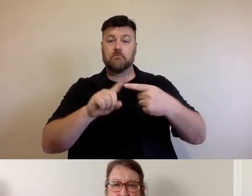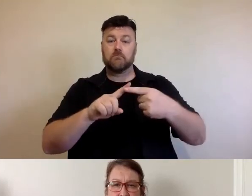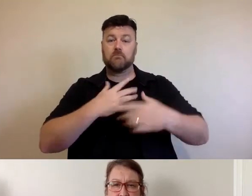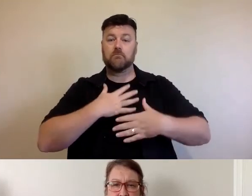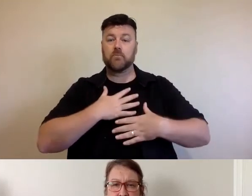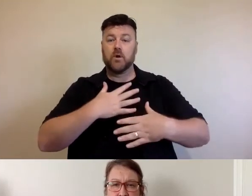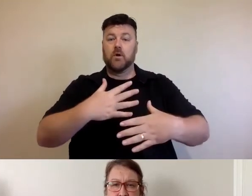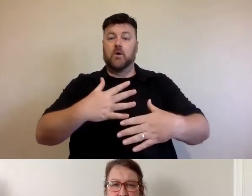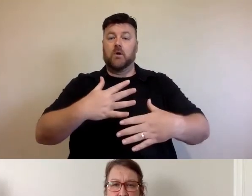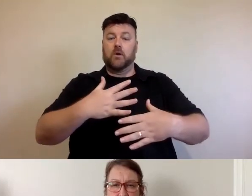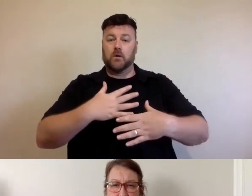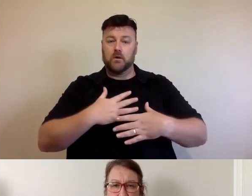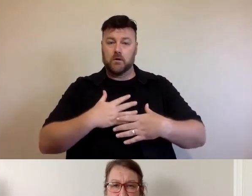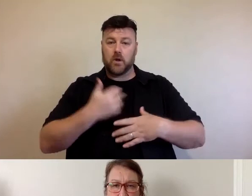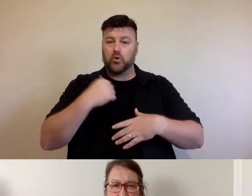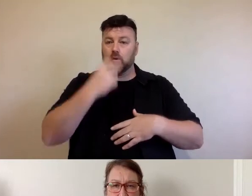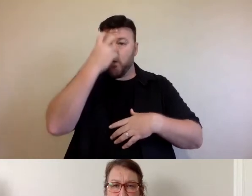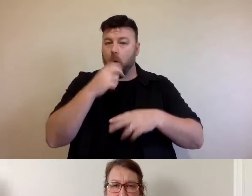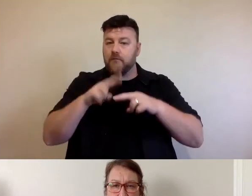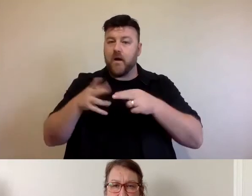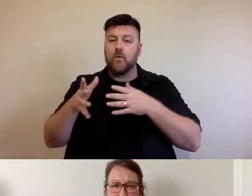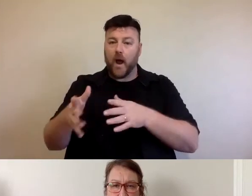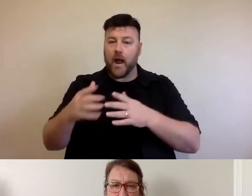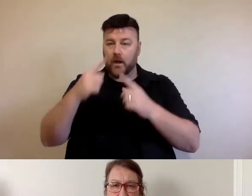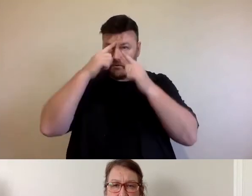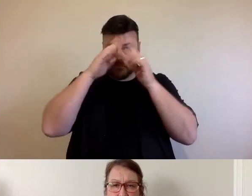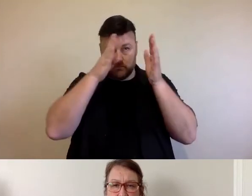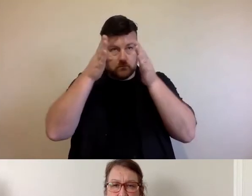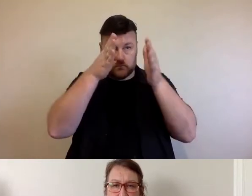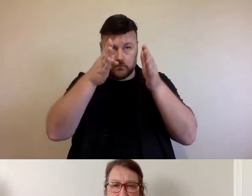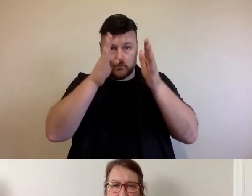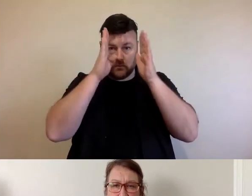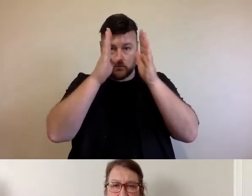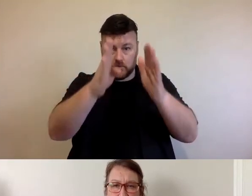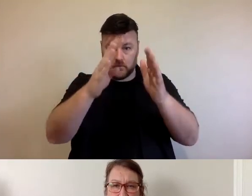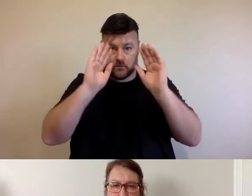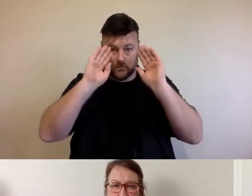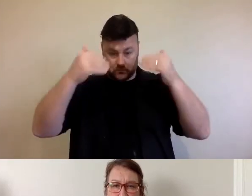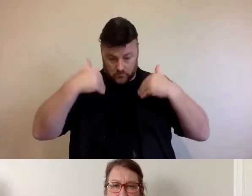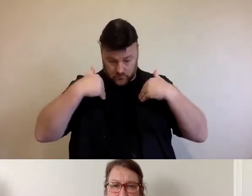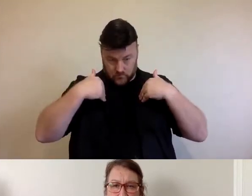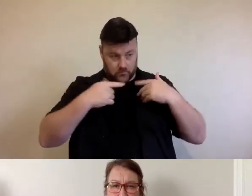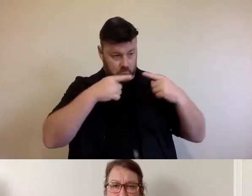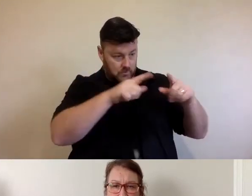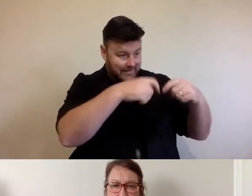of our ancient traditions to help guide and focus your thinking about yourself, your team, and the world.